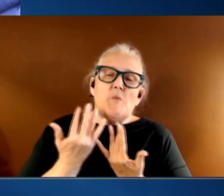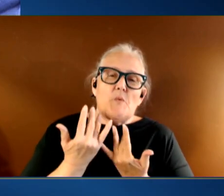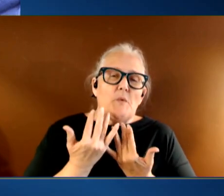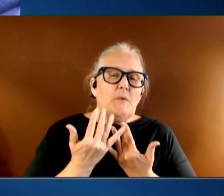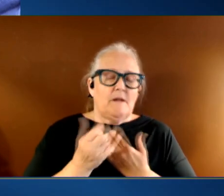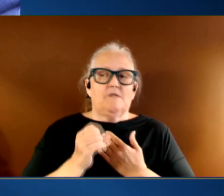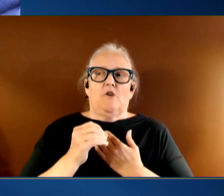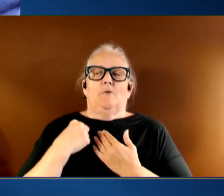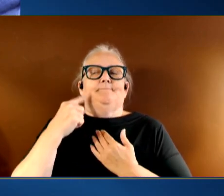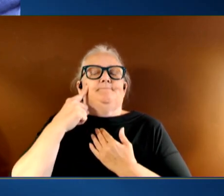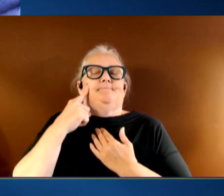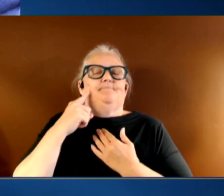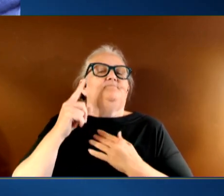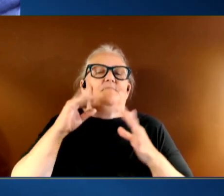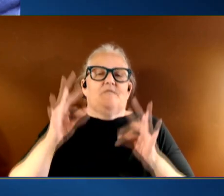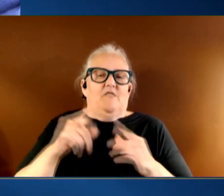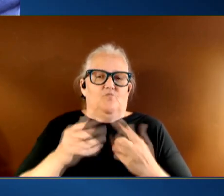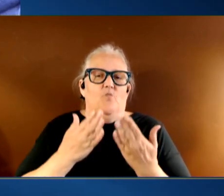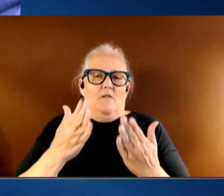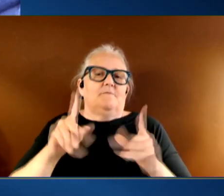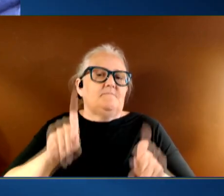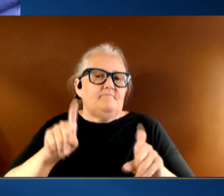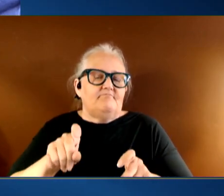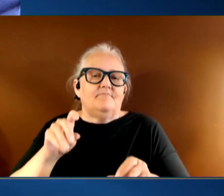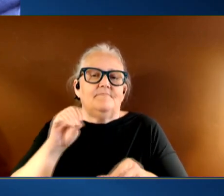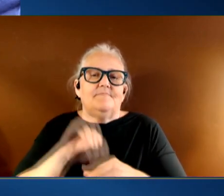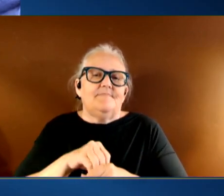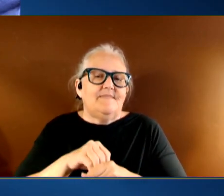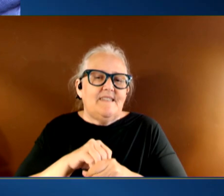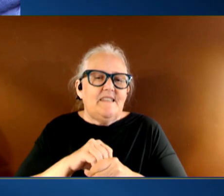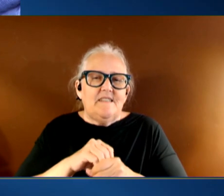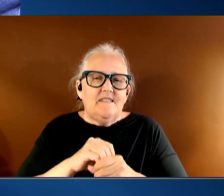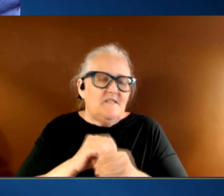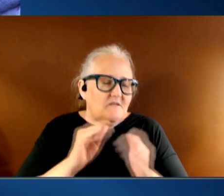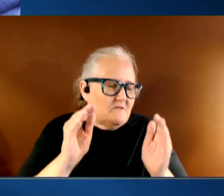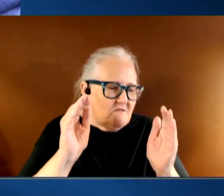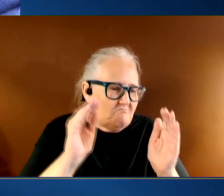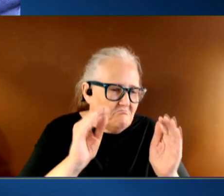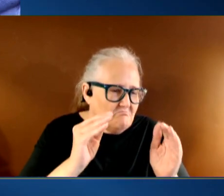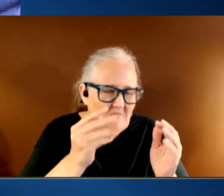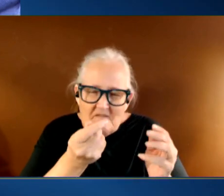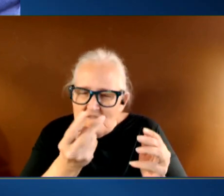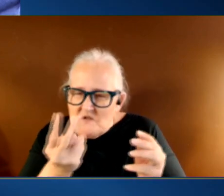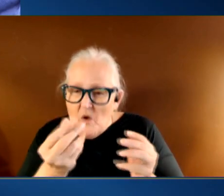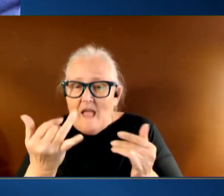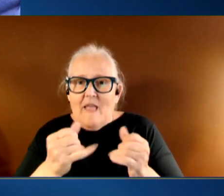offered in minimal states, and then it moved into 15 states. And now it's available to any